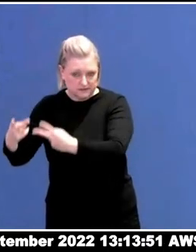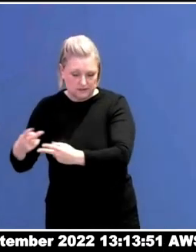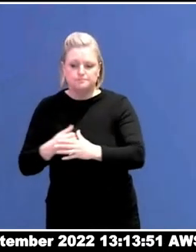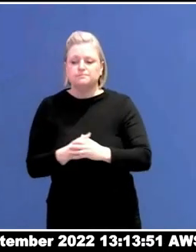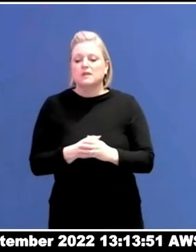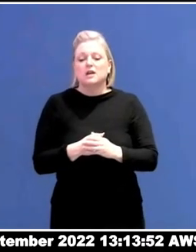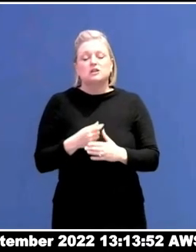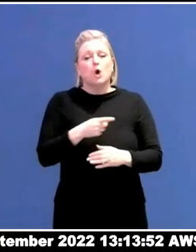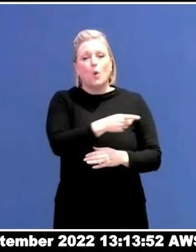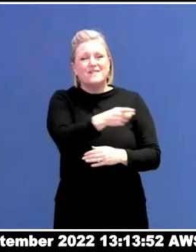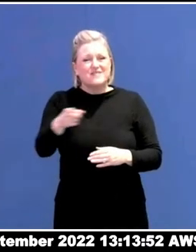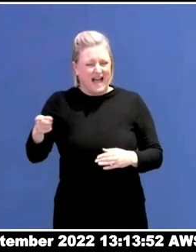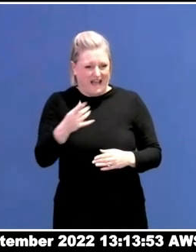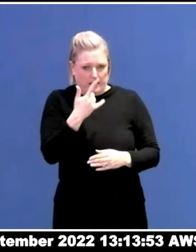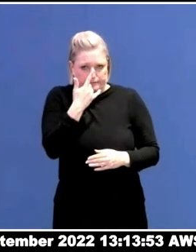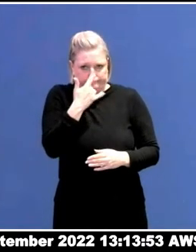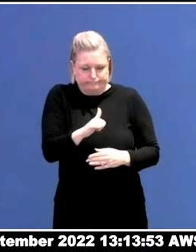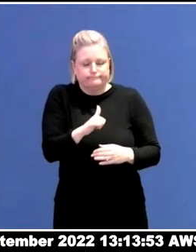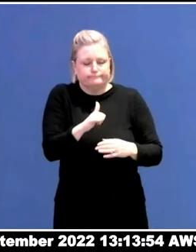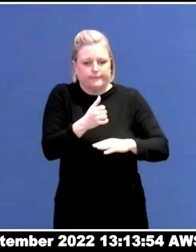criminalised, that we can keep them out of prison.